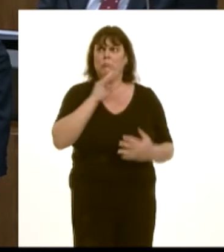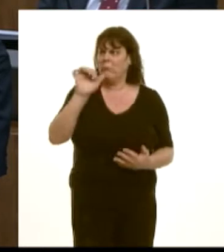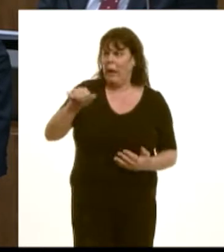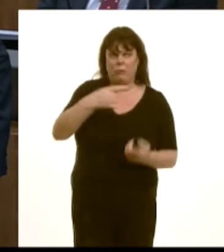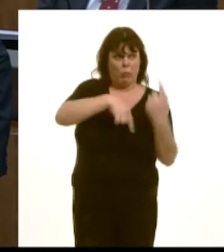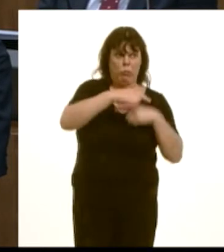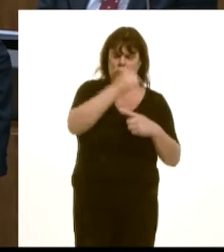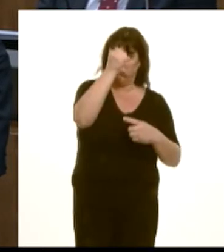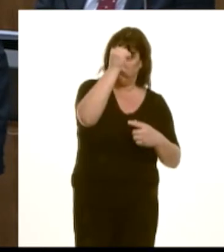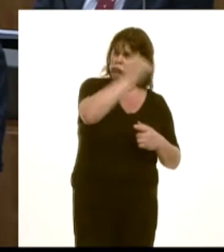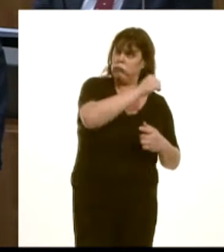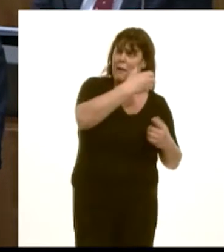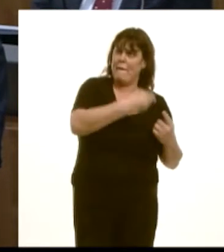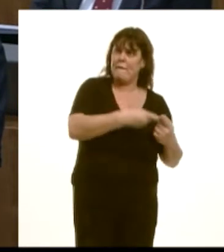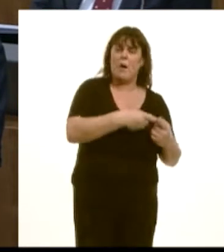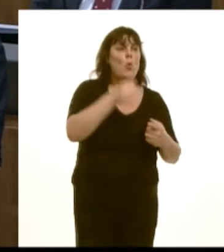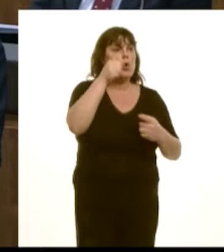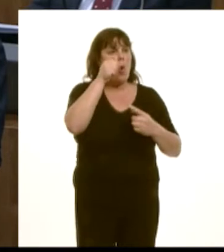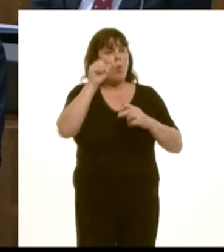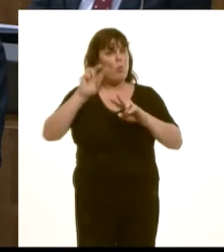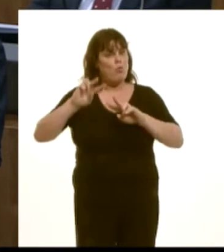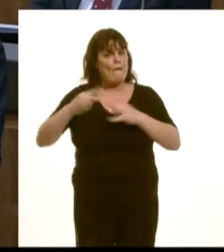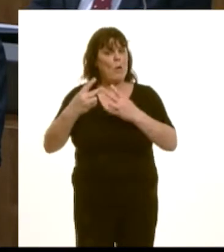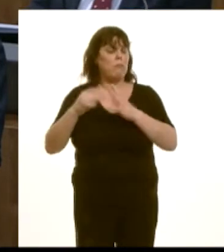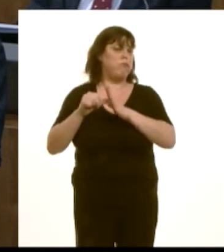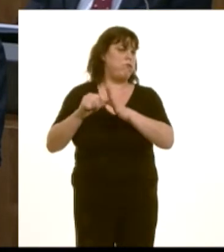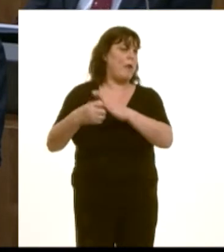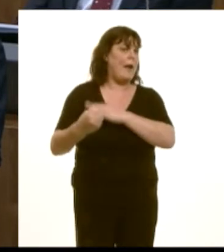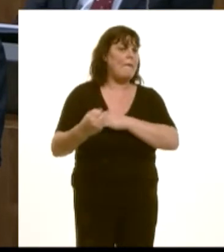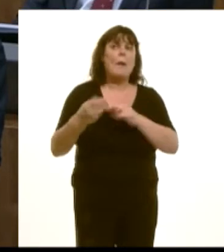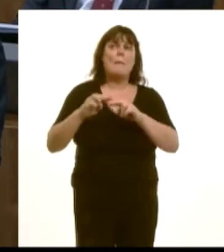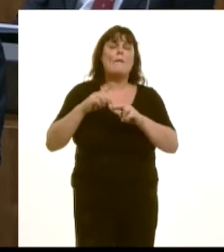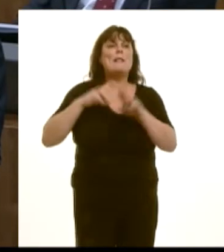history, as we know, but if this is to be an England-and-Wales review, there needs to